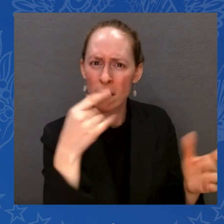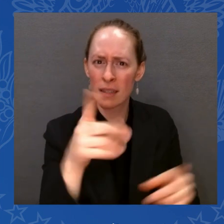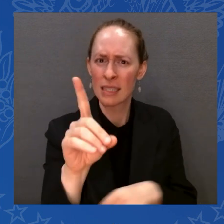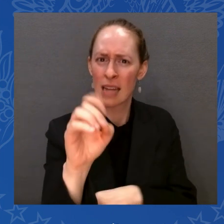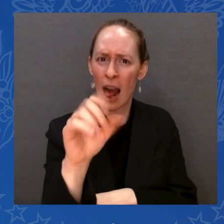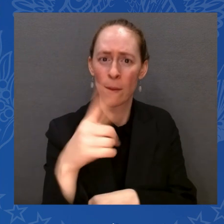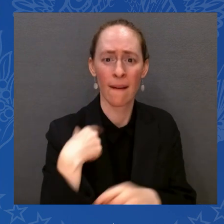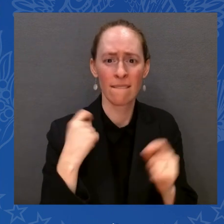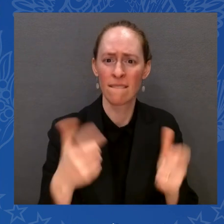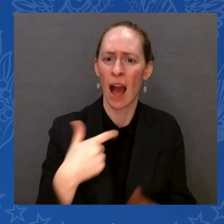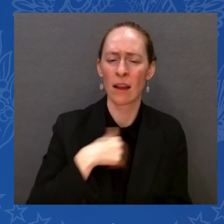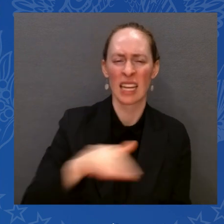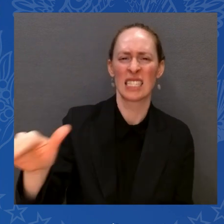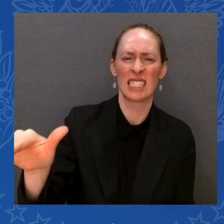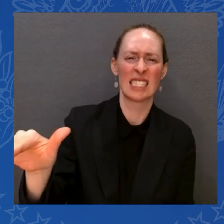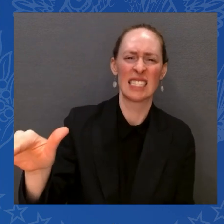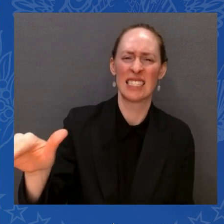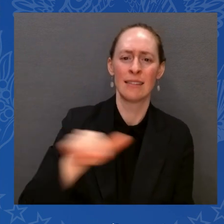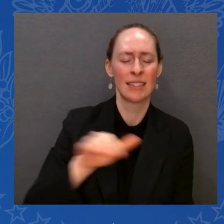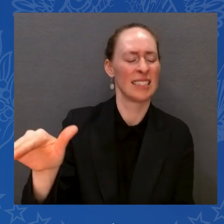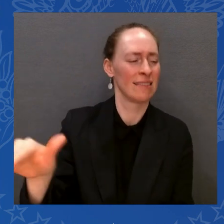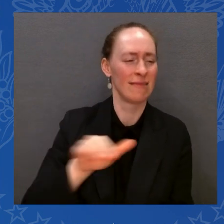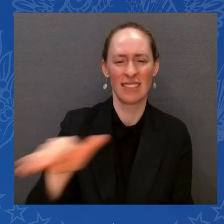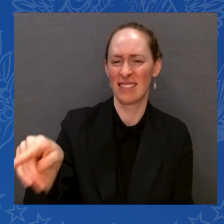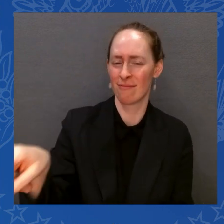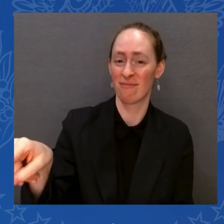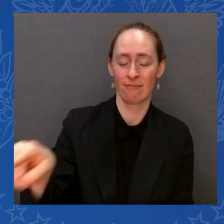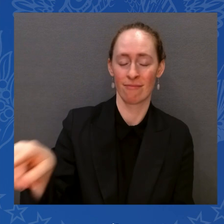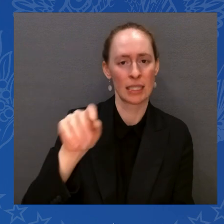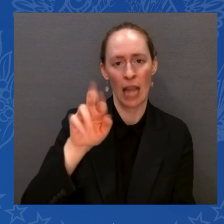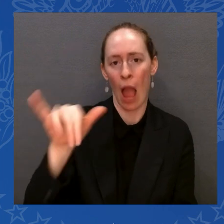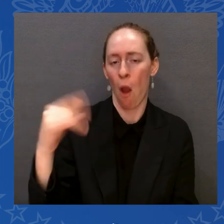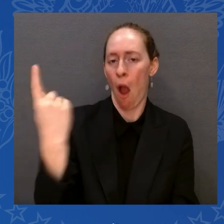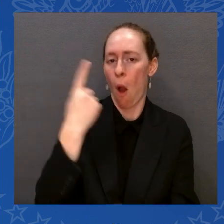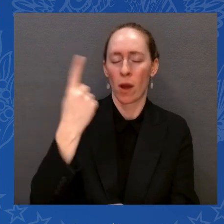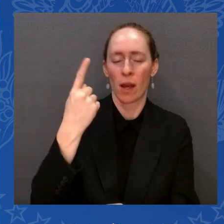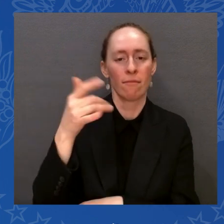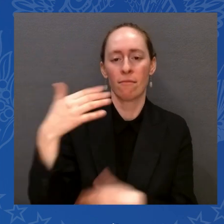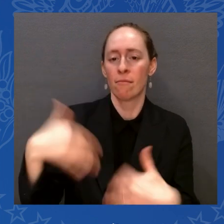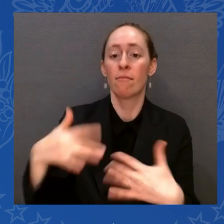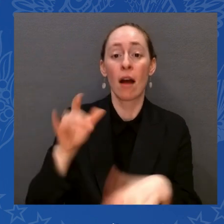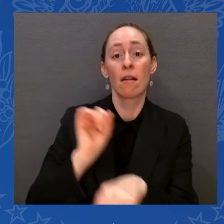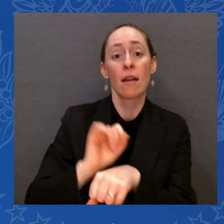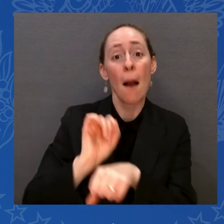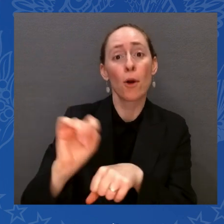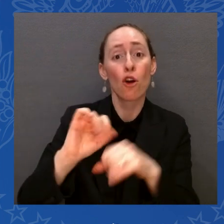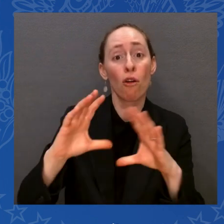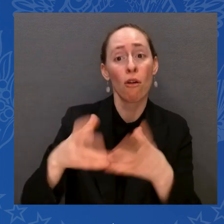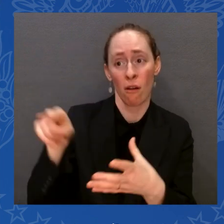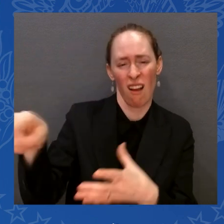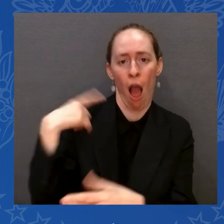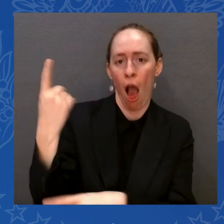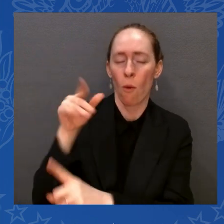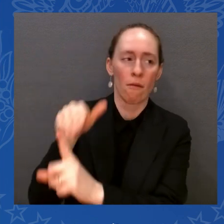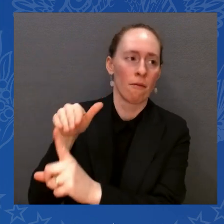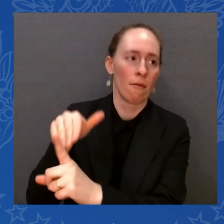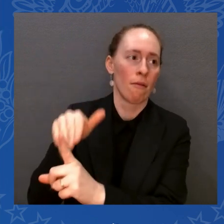and one of the most reliable guys in labor or business. And I really appreciate it. So, look, I want to thank Sarah for that introduction.